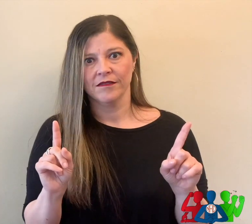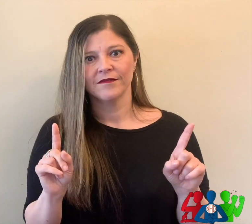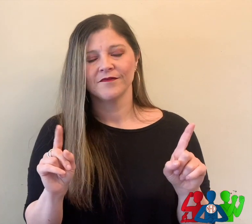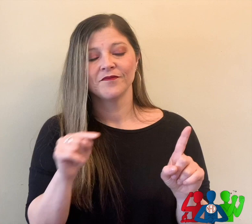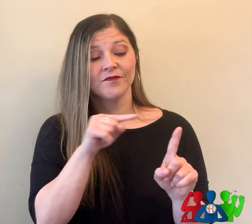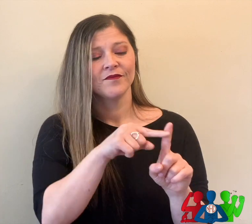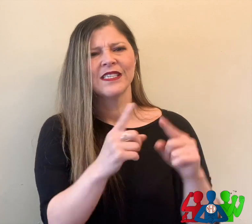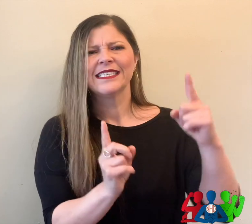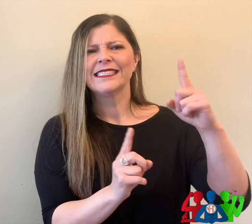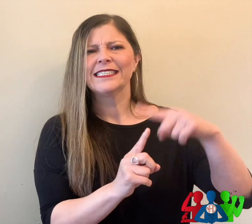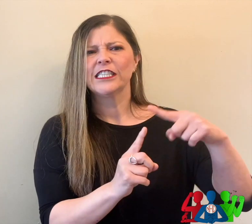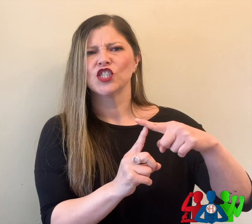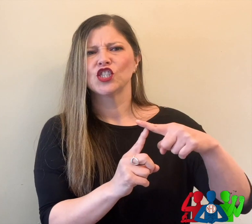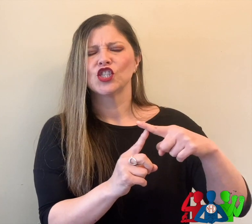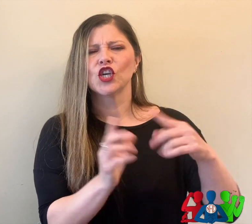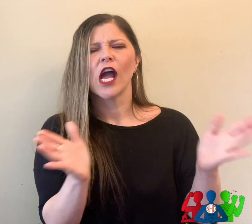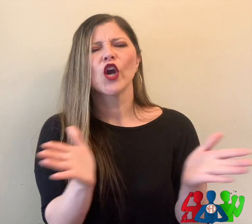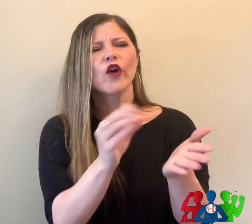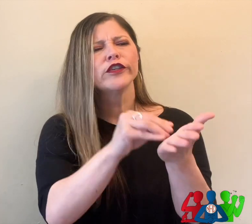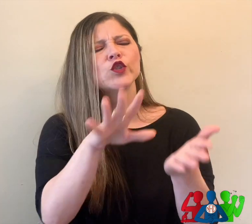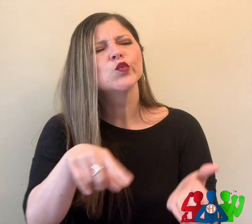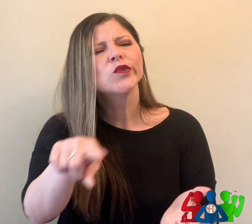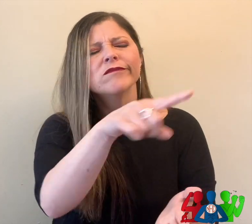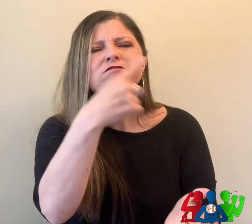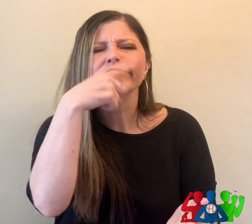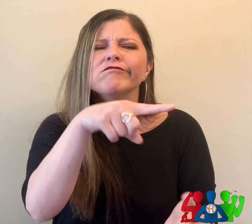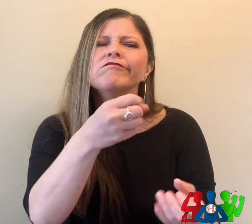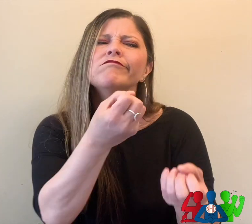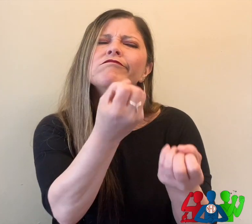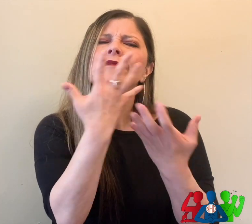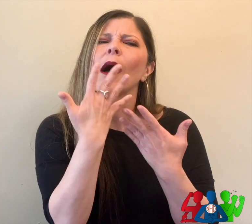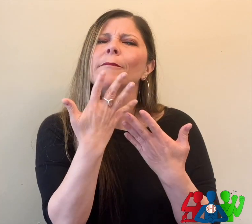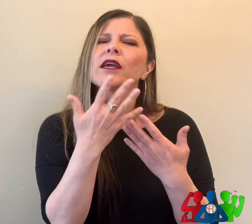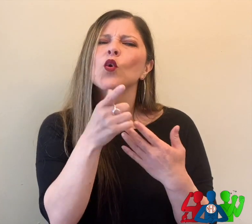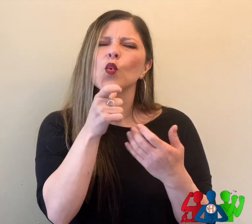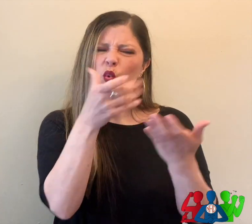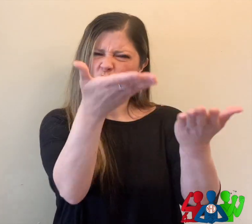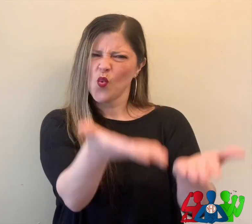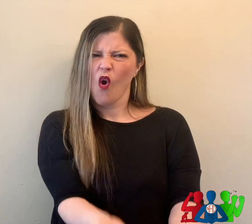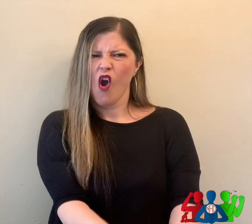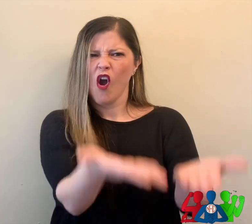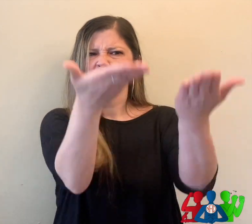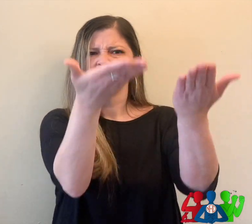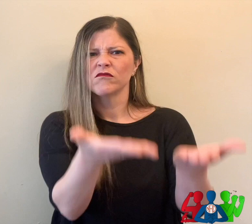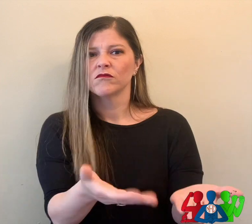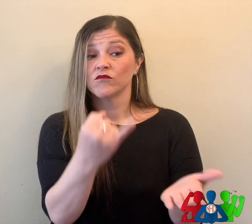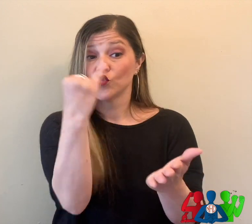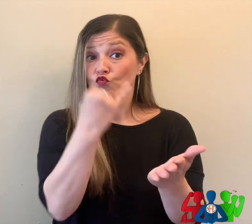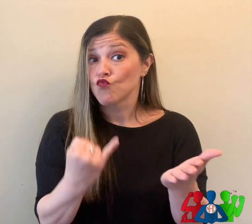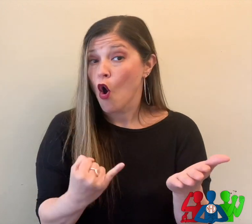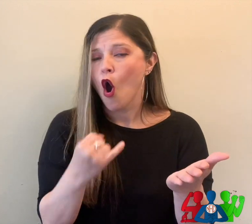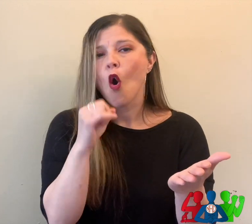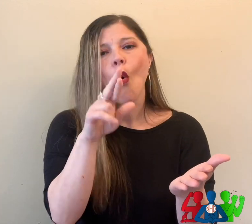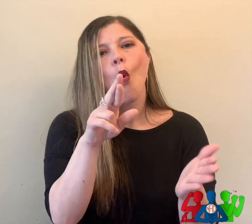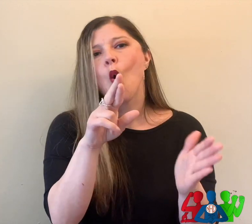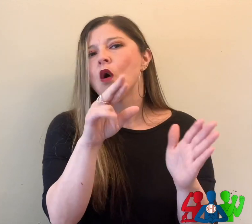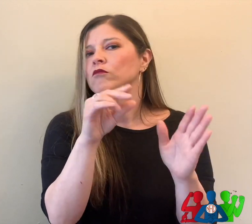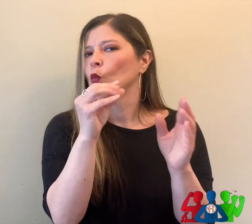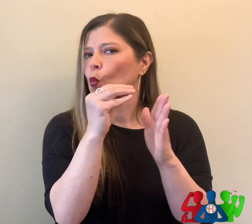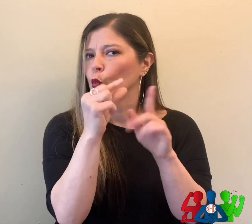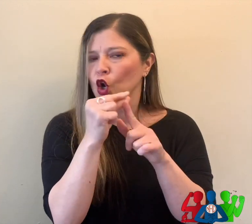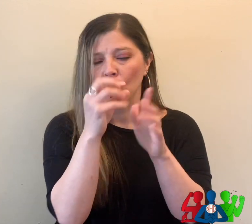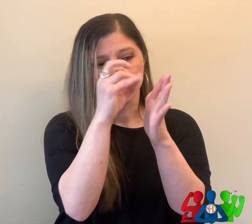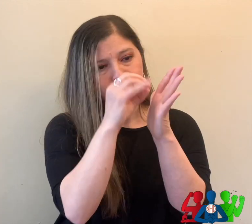the t-shirt and the TV activities. The t-shirt activity asks students to describe who